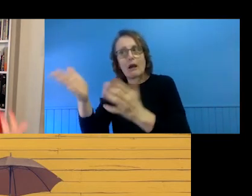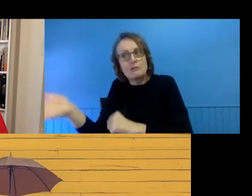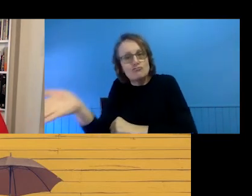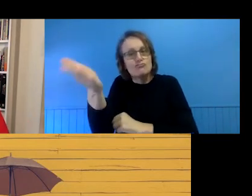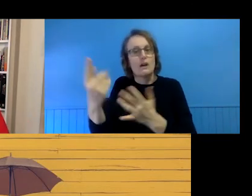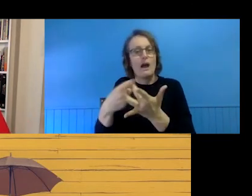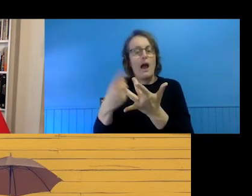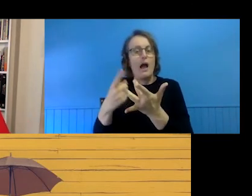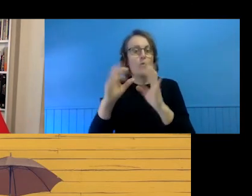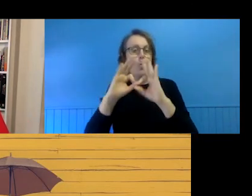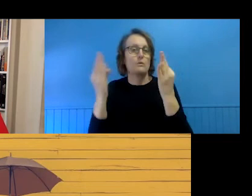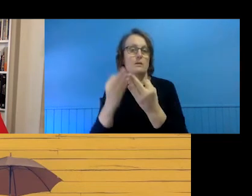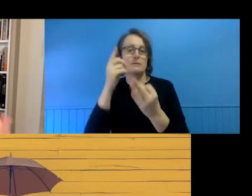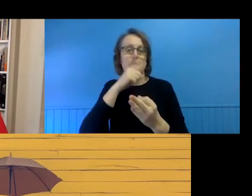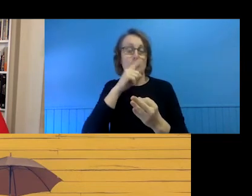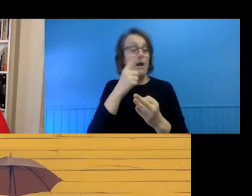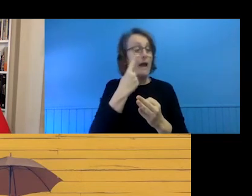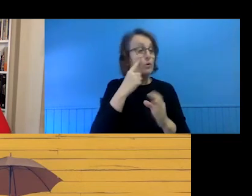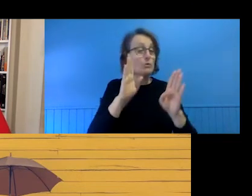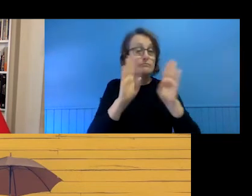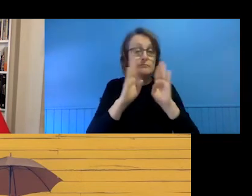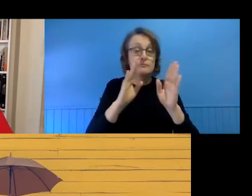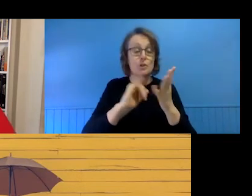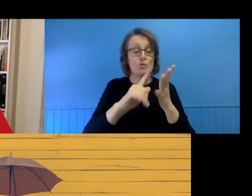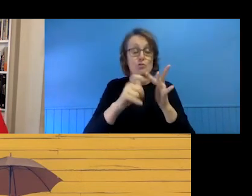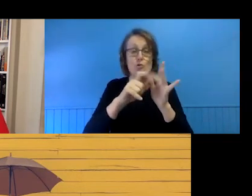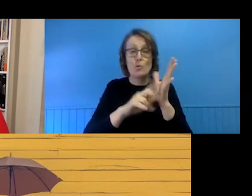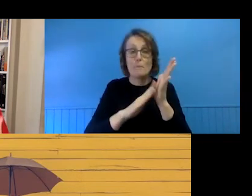other forms of social media or other people's websites an think about how